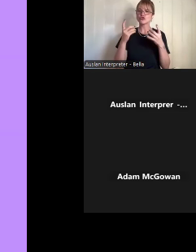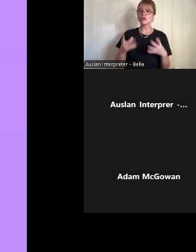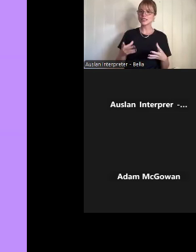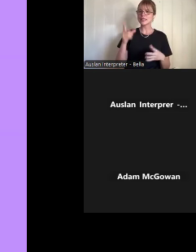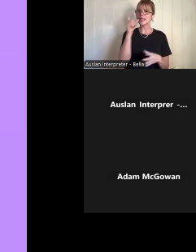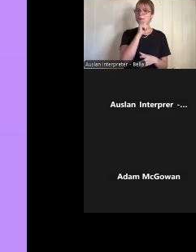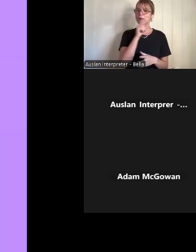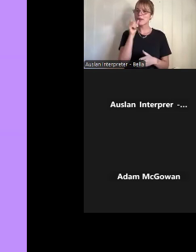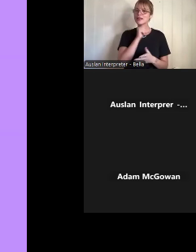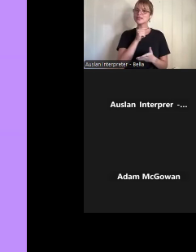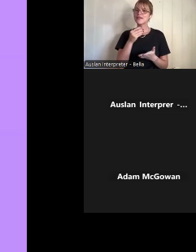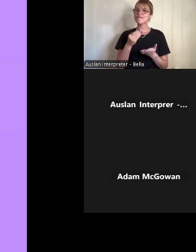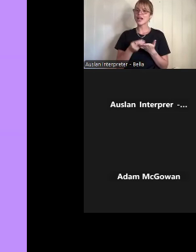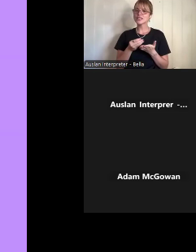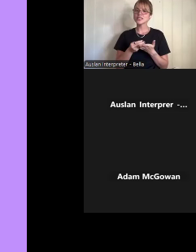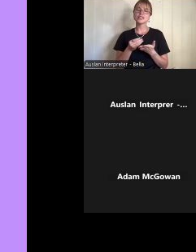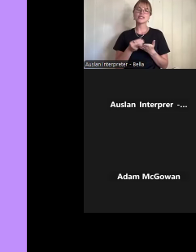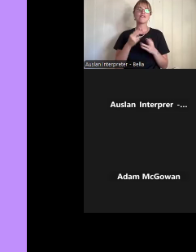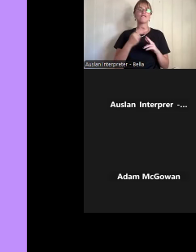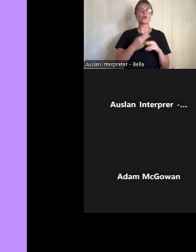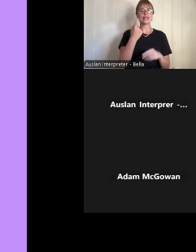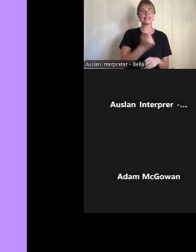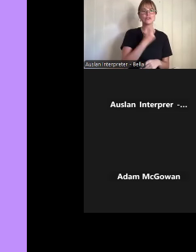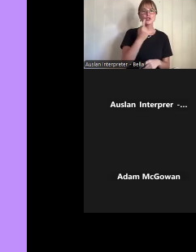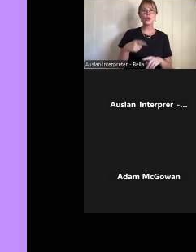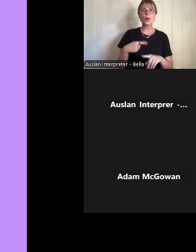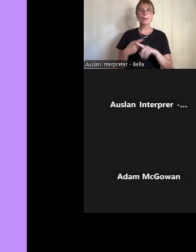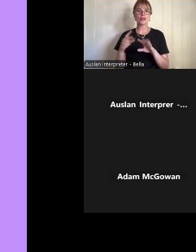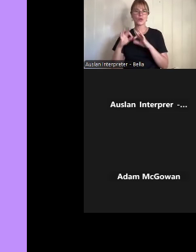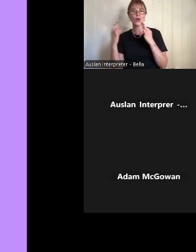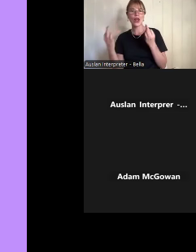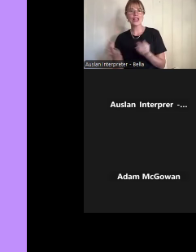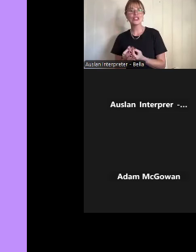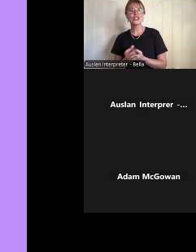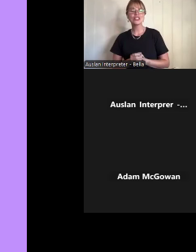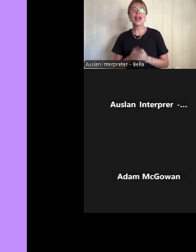individuals and also the fund for organisations. Then I will speak a little bit about how you can